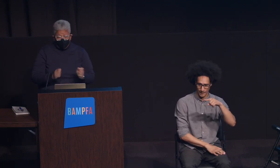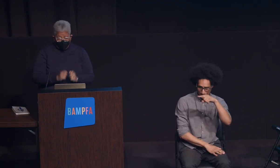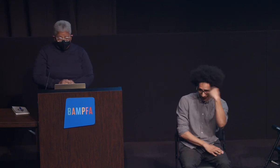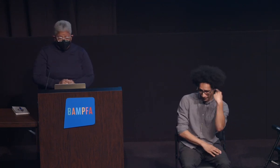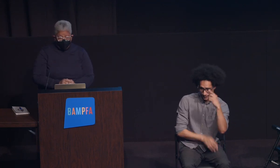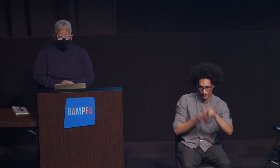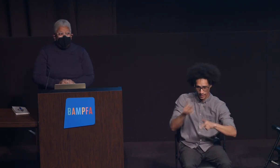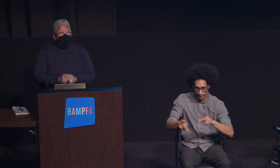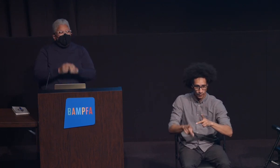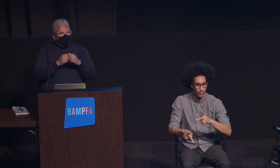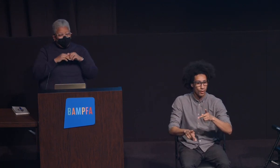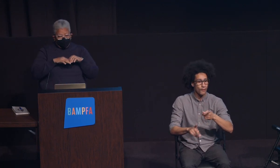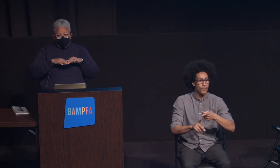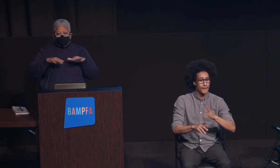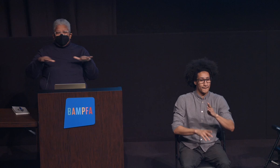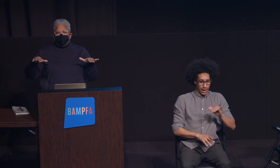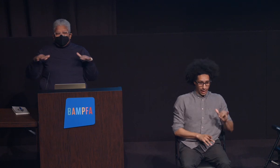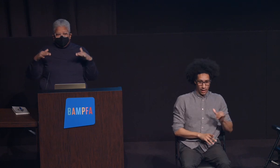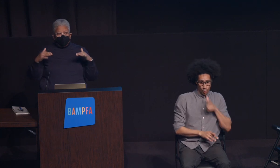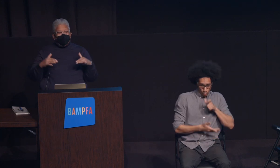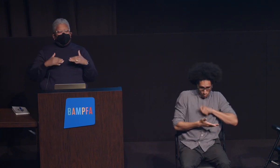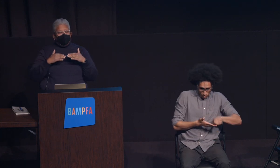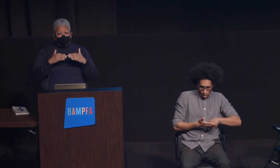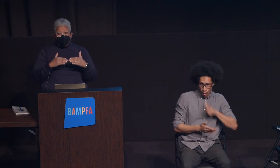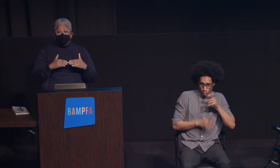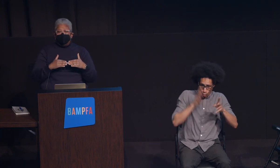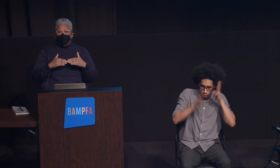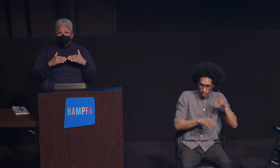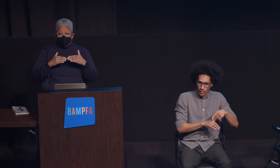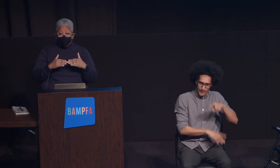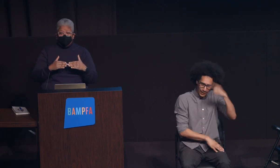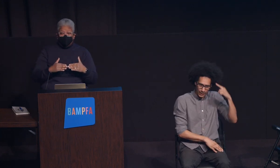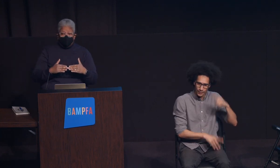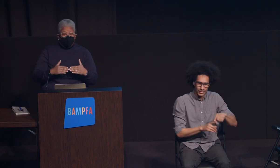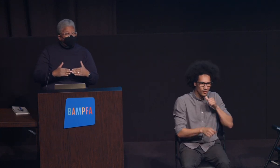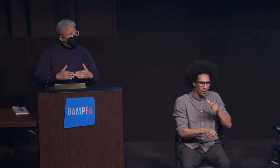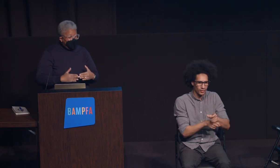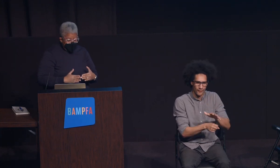Black people did not get the attention that it deserved.